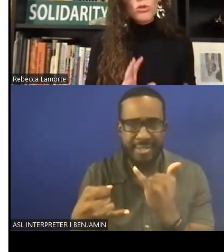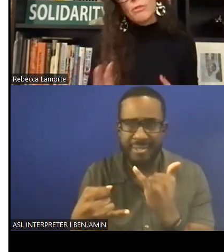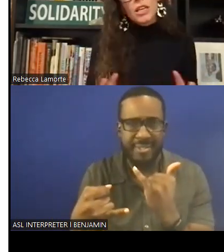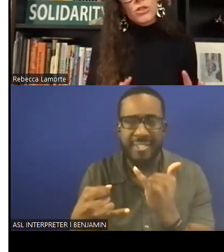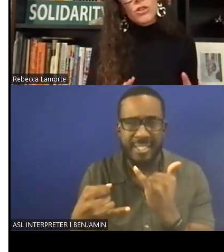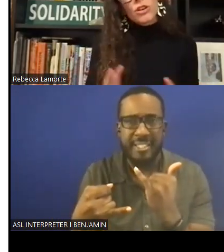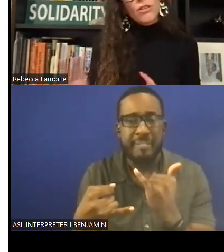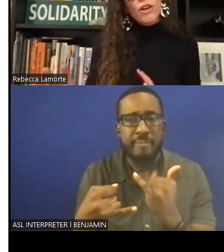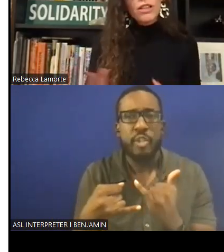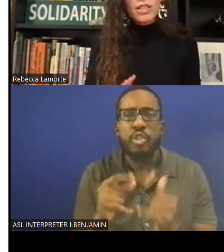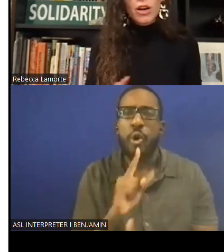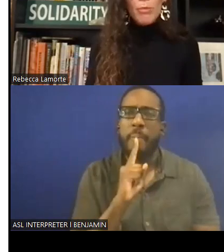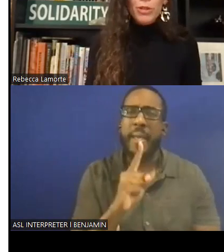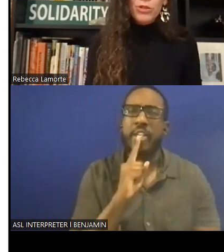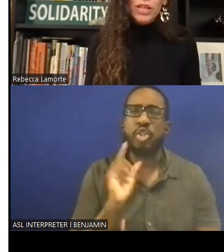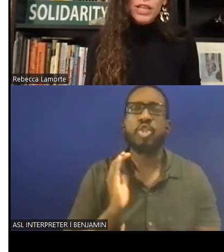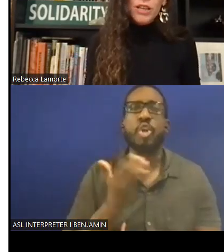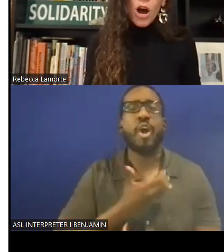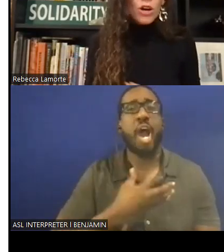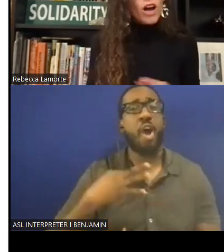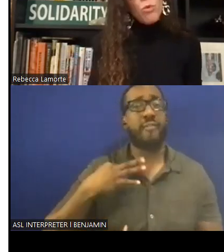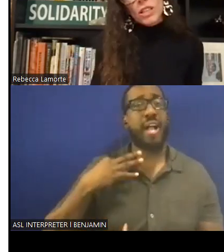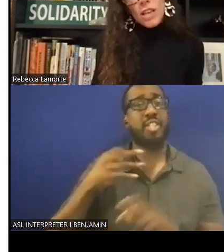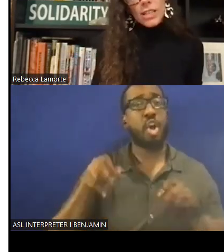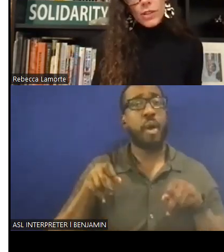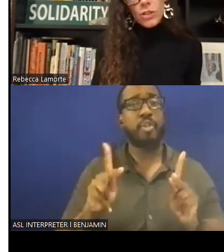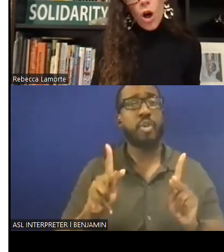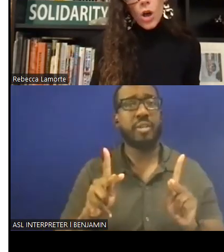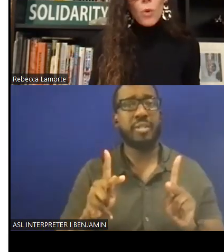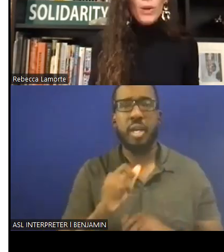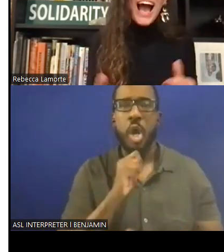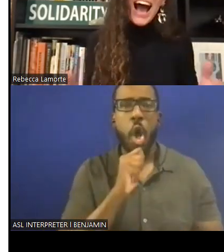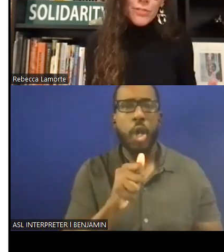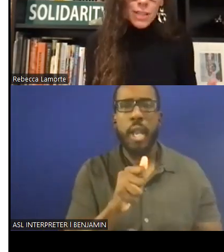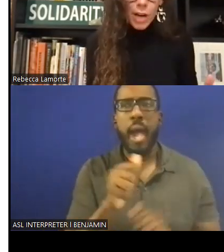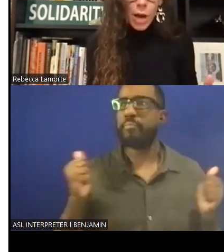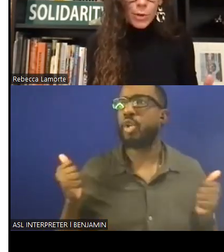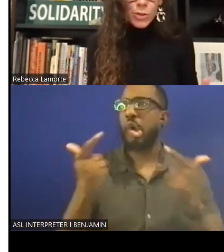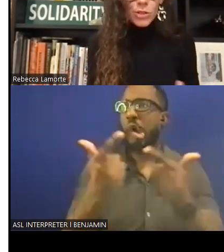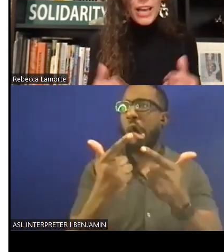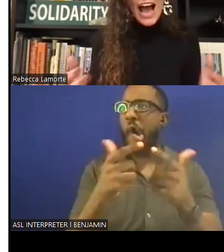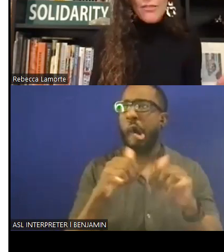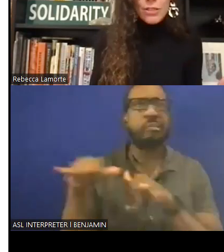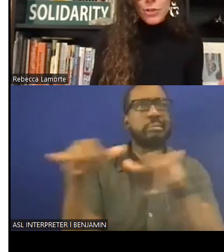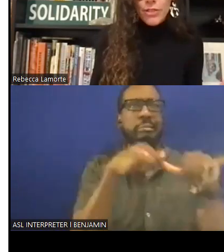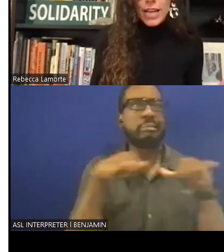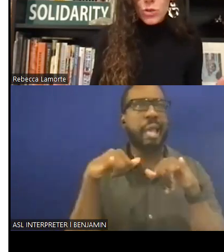So even making sure our volunteer opportunities are not one size fits all. We have different opportunities. We have different events